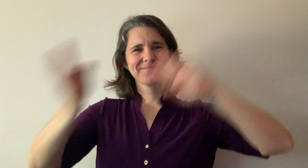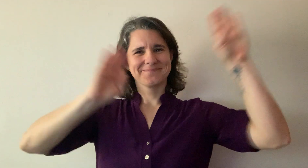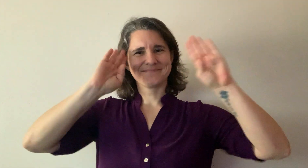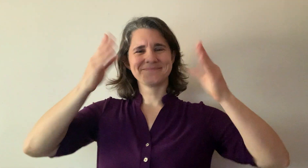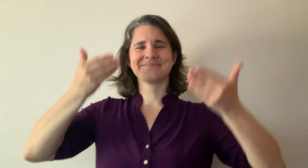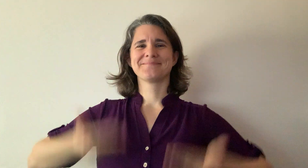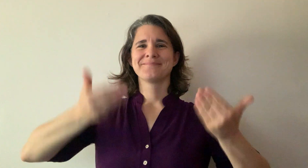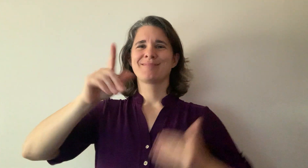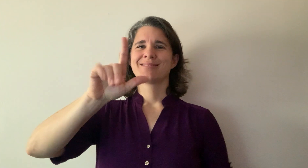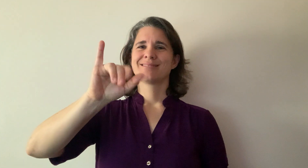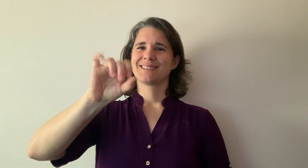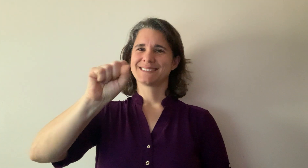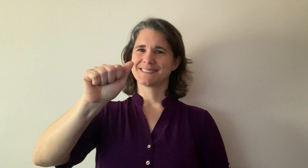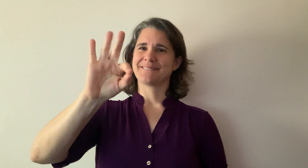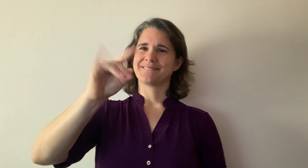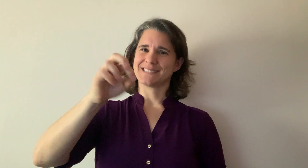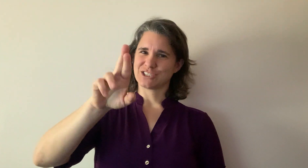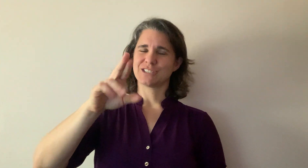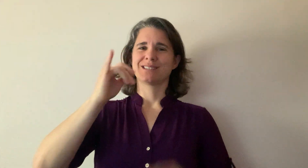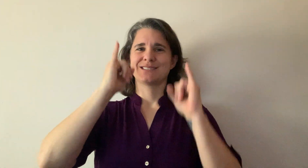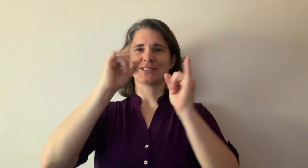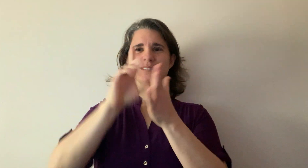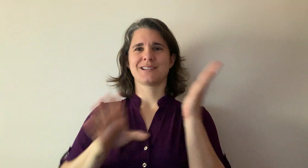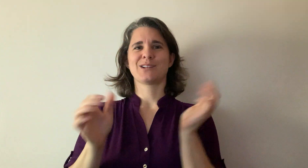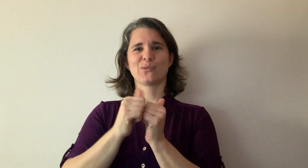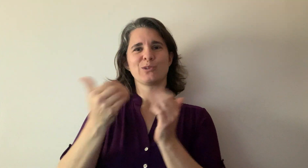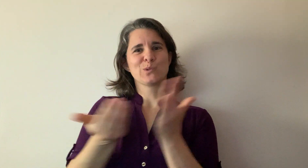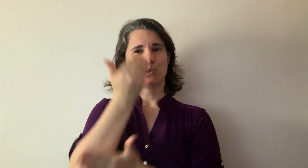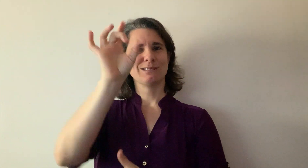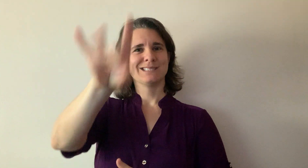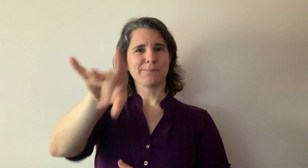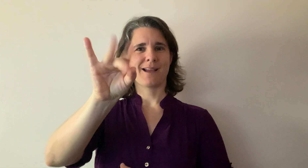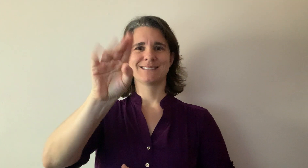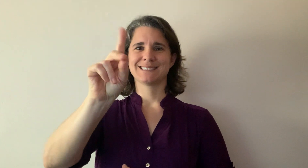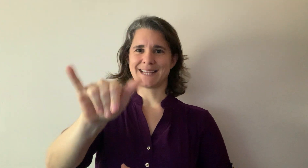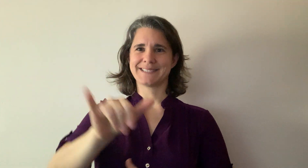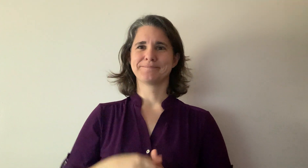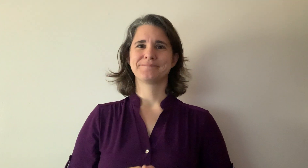Hello! I'm Lisa Fisher, the Instructional Designer with a new Tip of the Day!